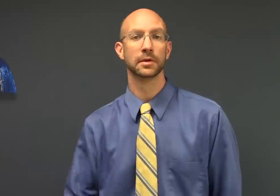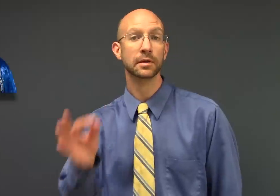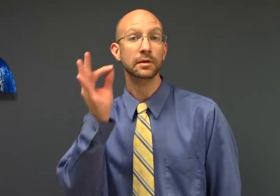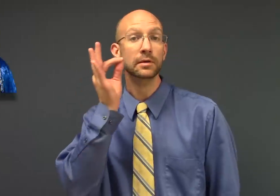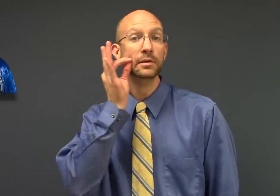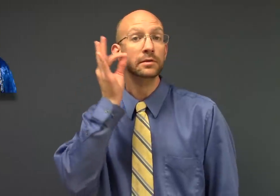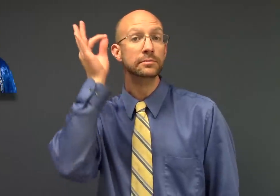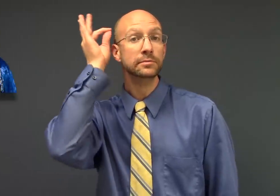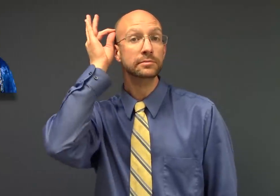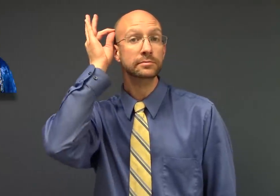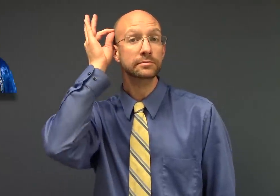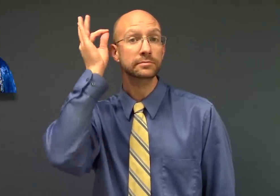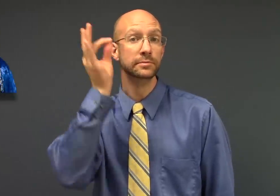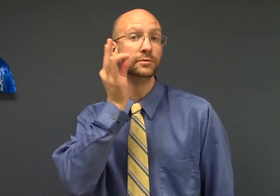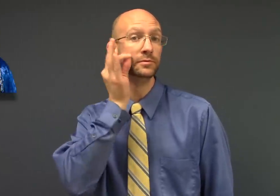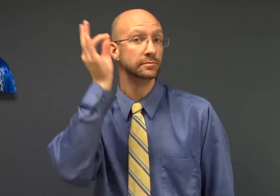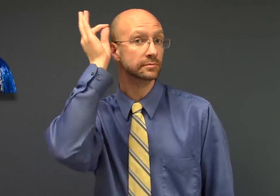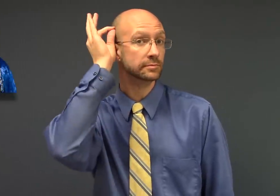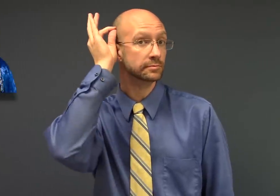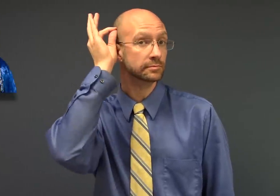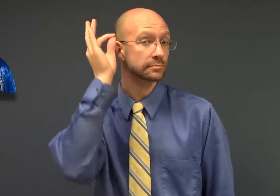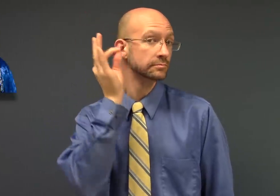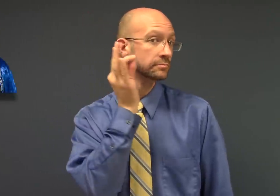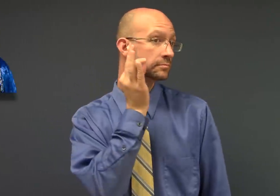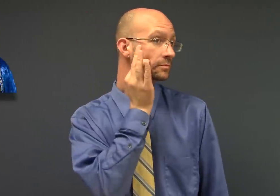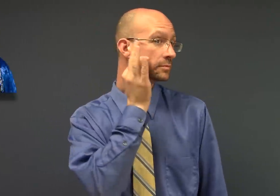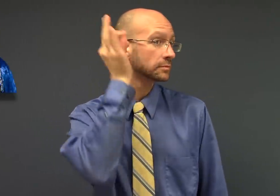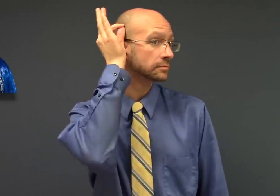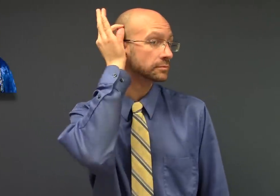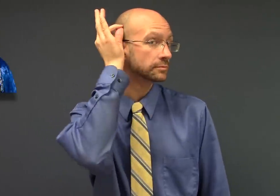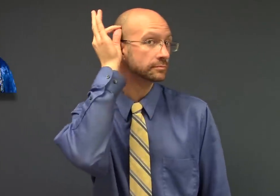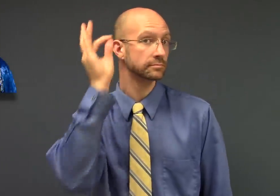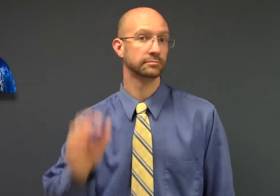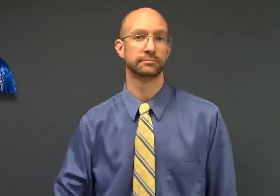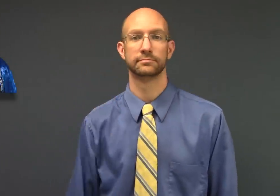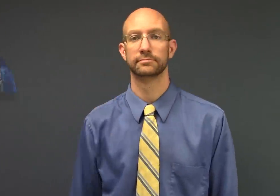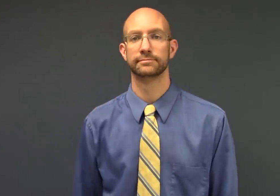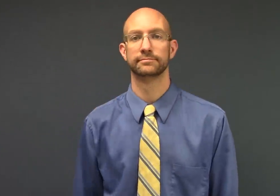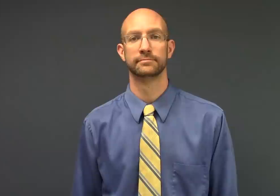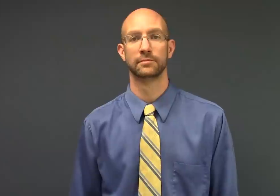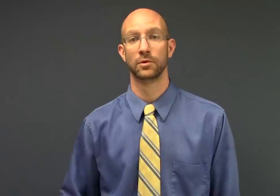NATIVE-AMERICAN or INDIAN